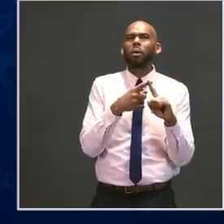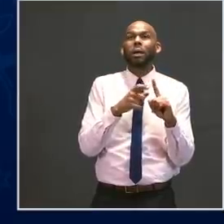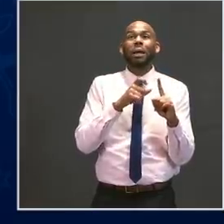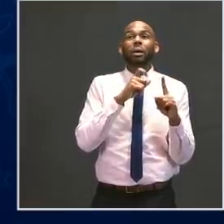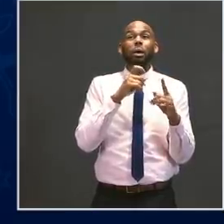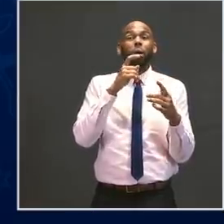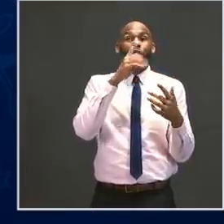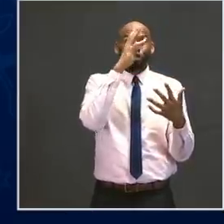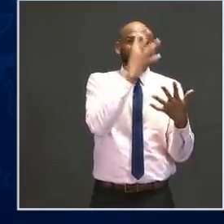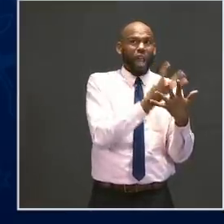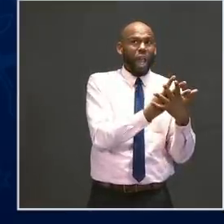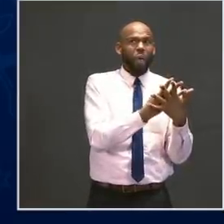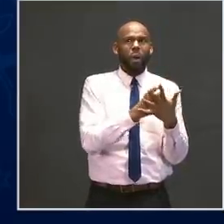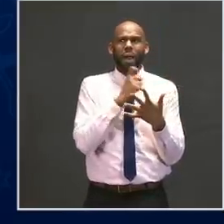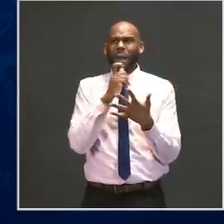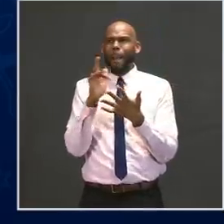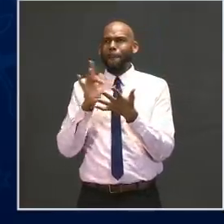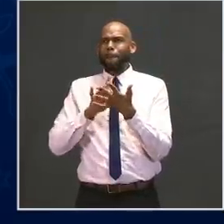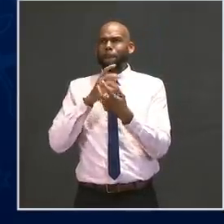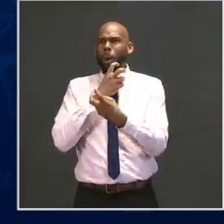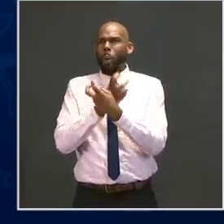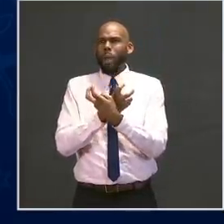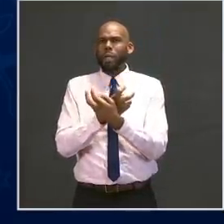What do you want to know about this --